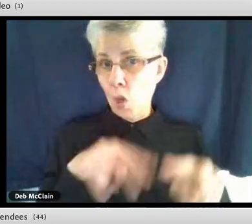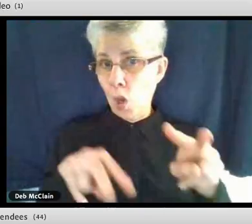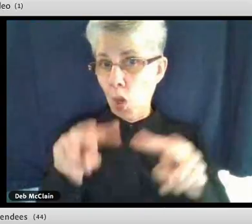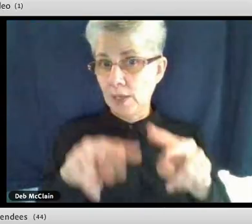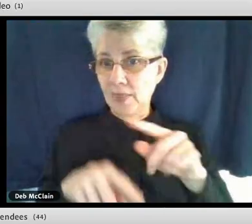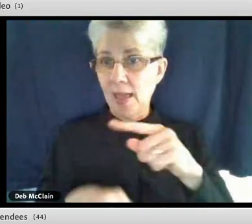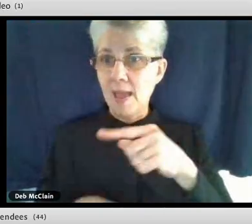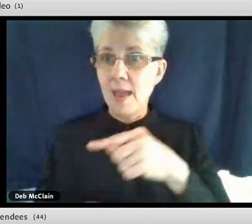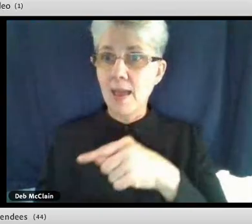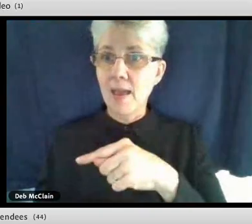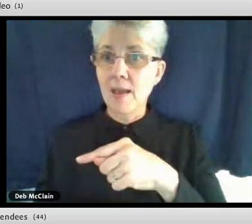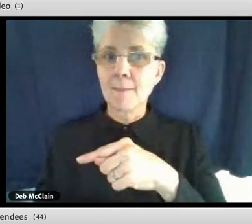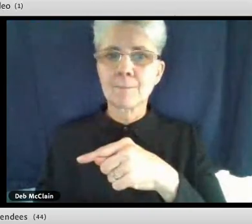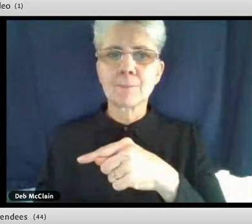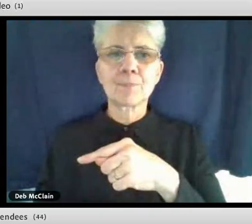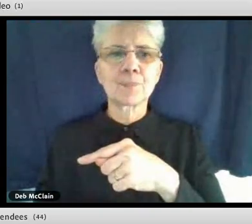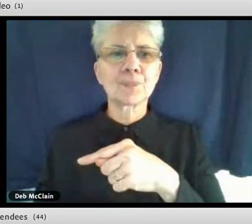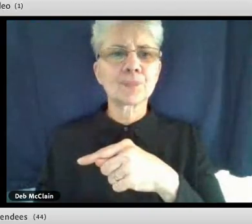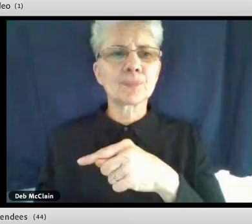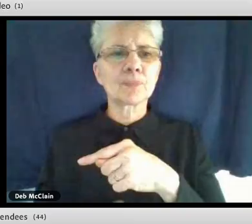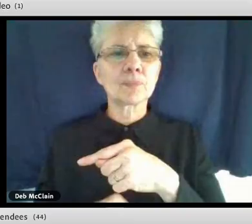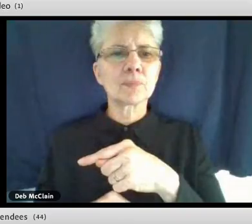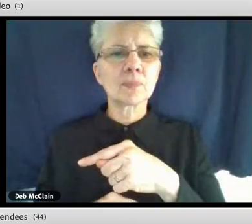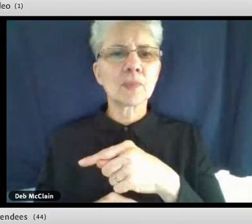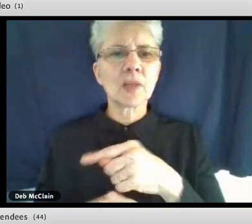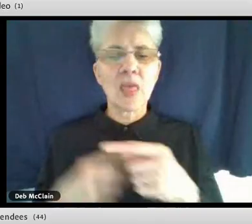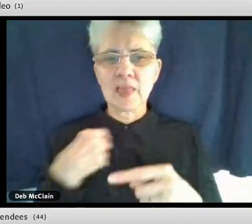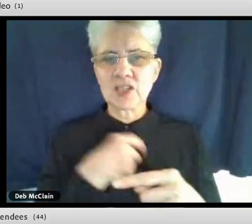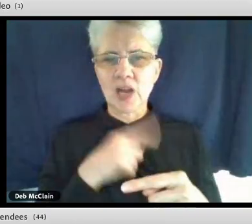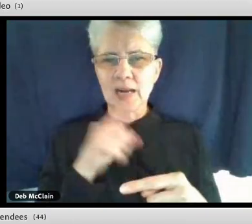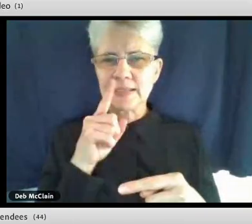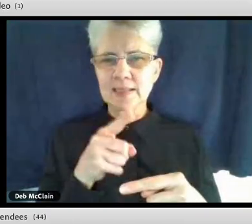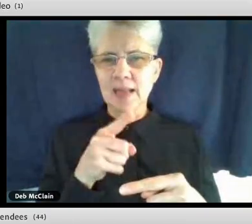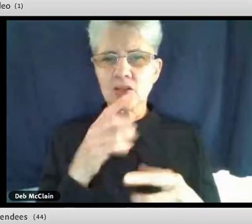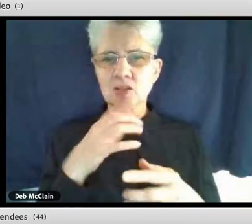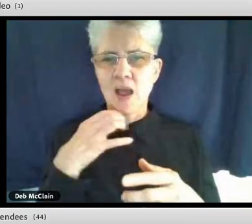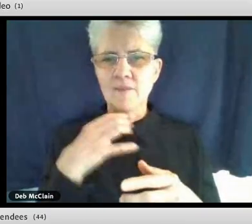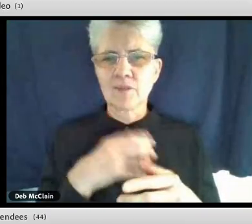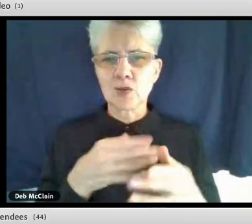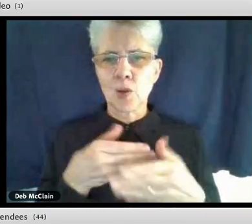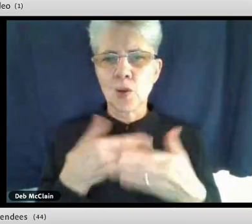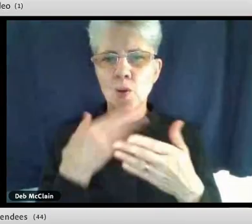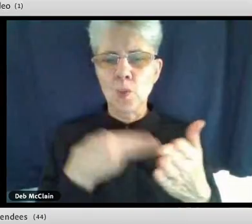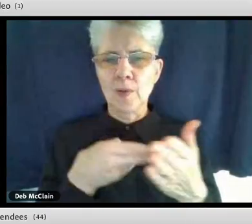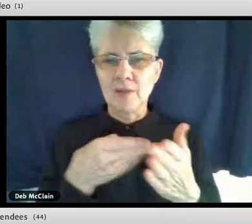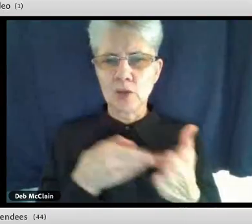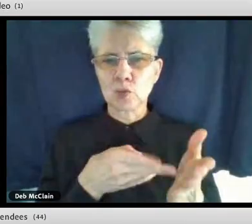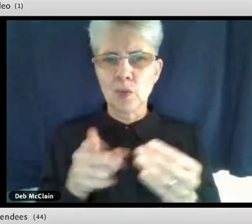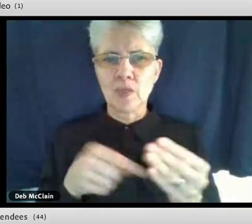reveal the truth about the coronavirus outbreak? And again, when you click on it, it's going to give you more information.